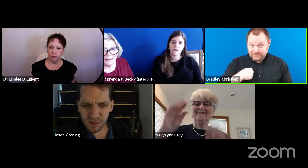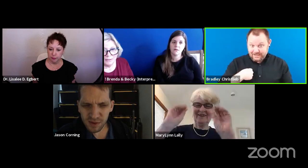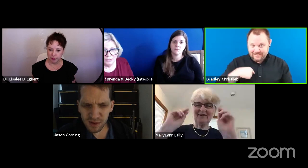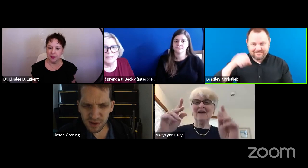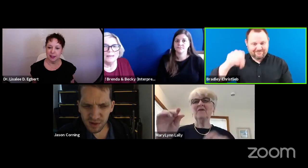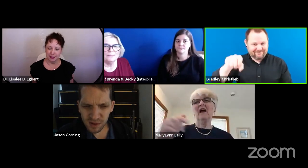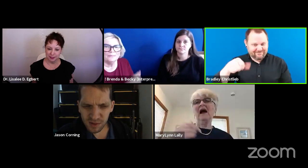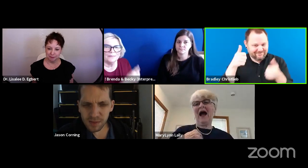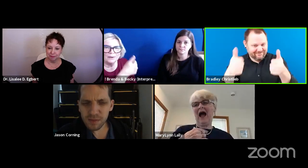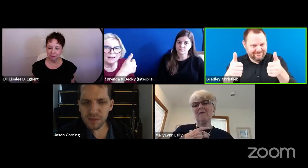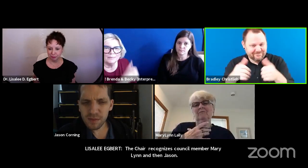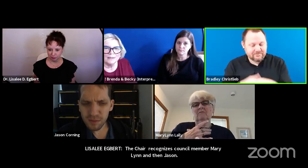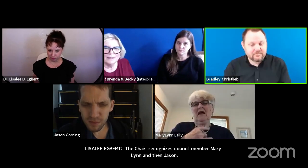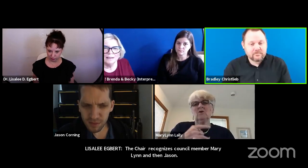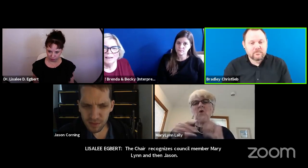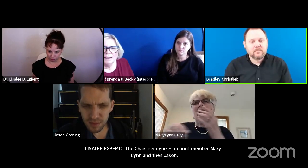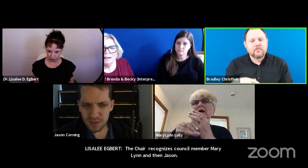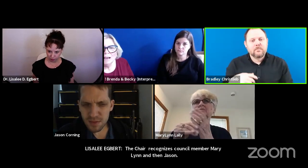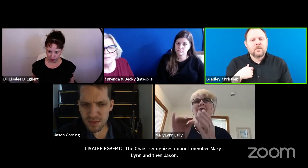Can you see me?